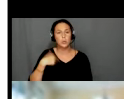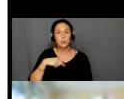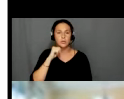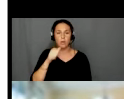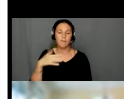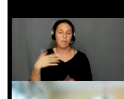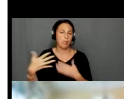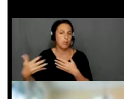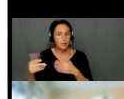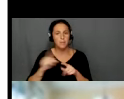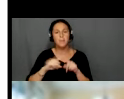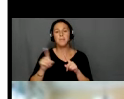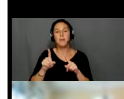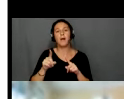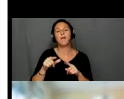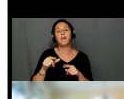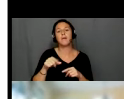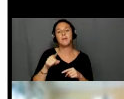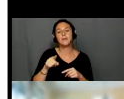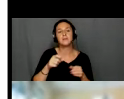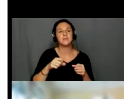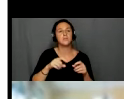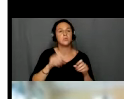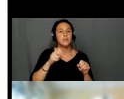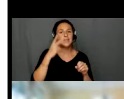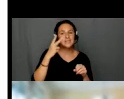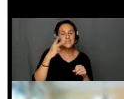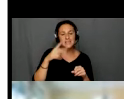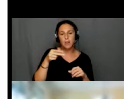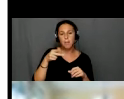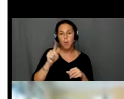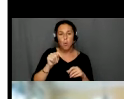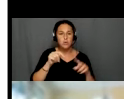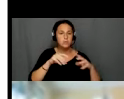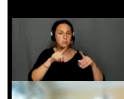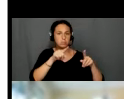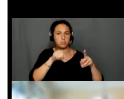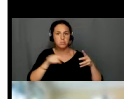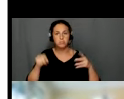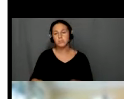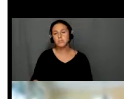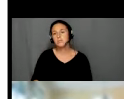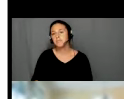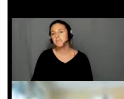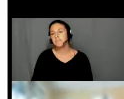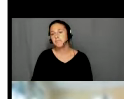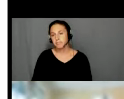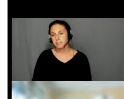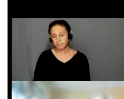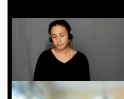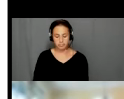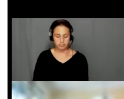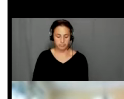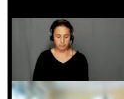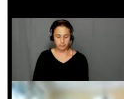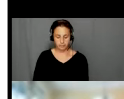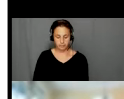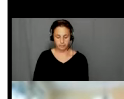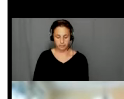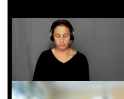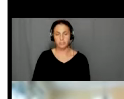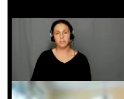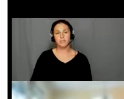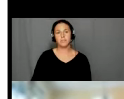an expansion of the ports. So going back over 10 years for work organizing